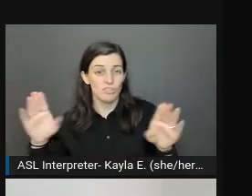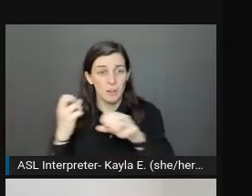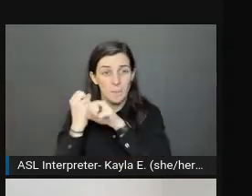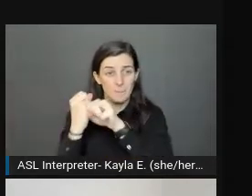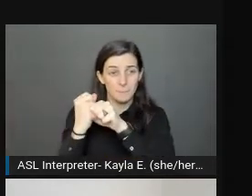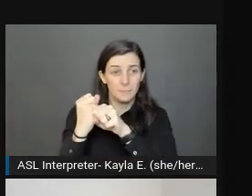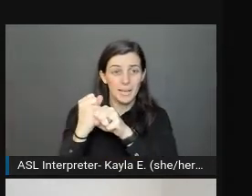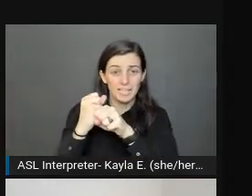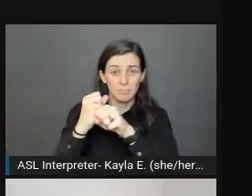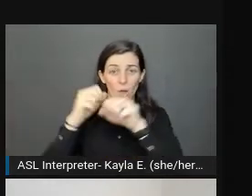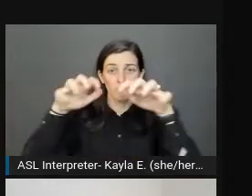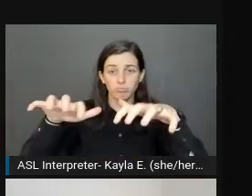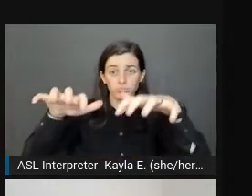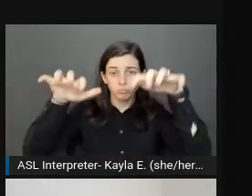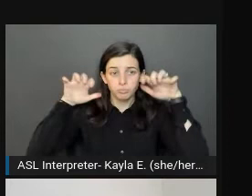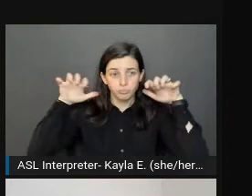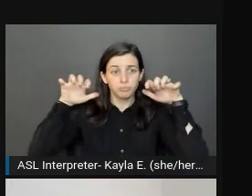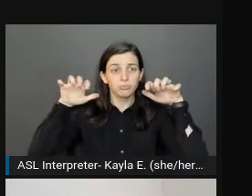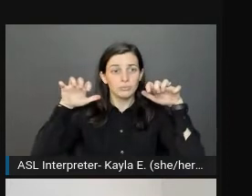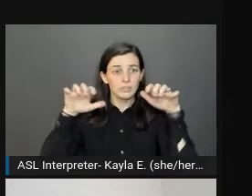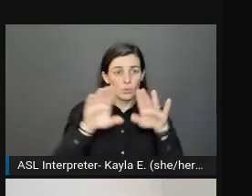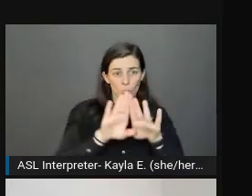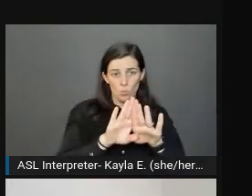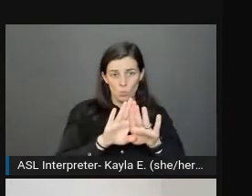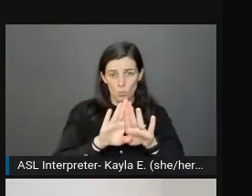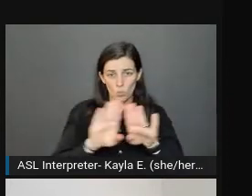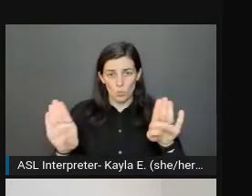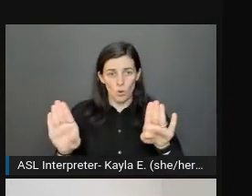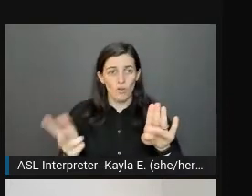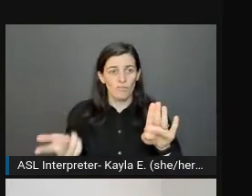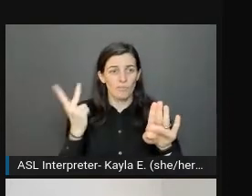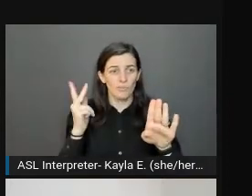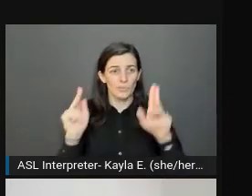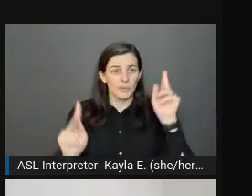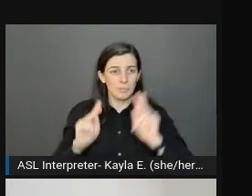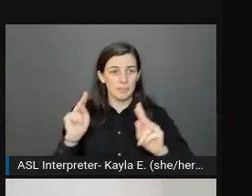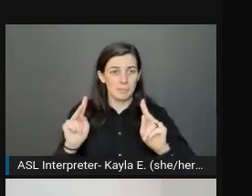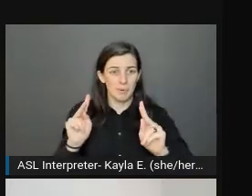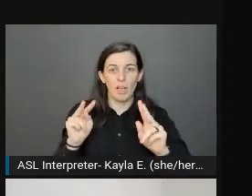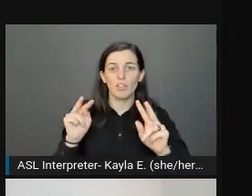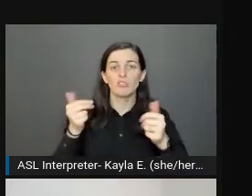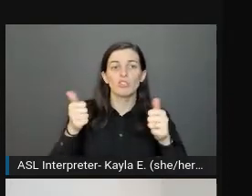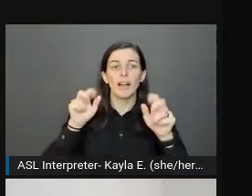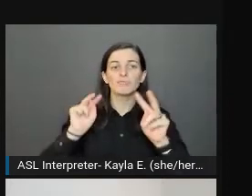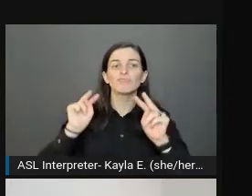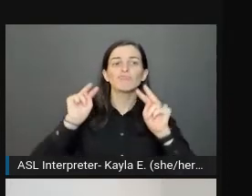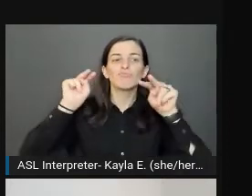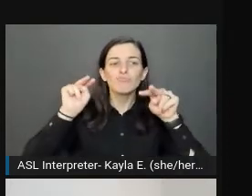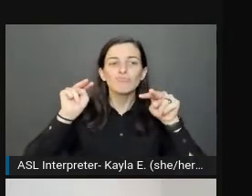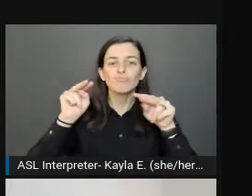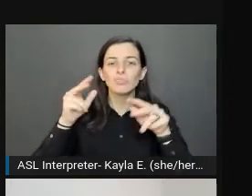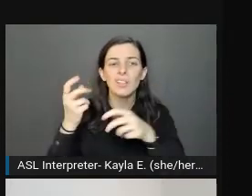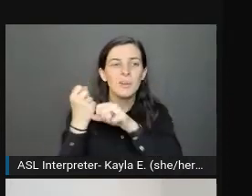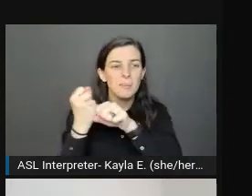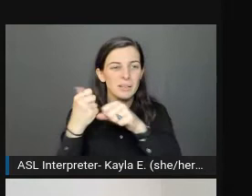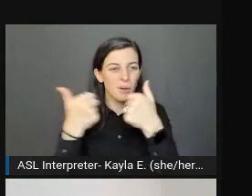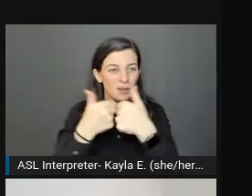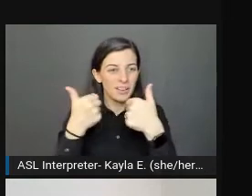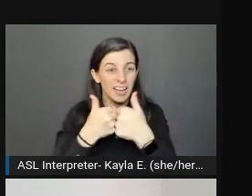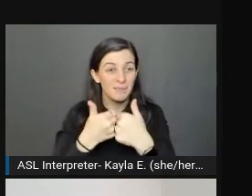or these three people looking at the baseball game. We have three different heights, a tall person,